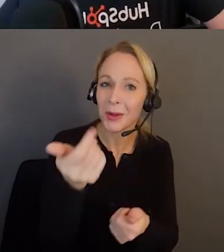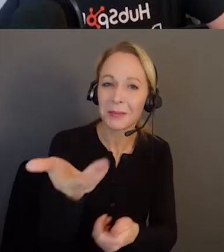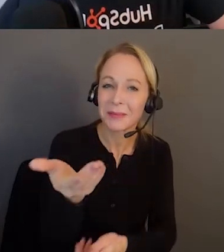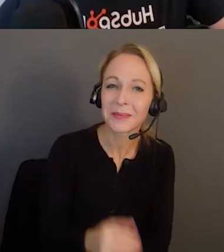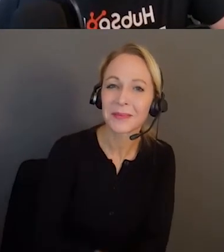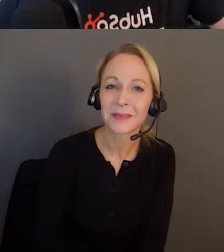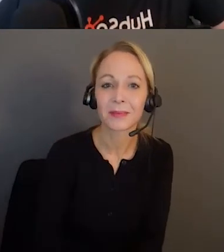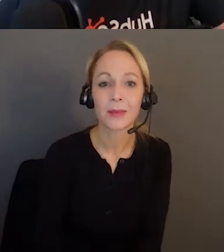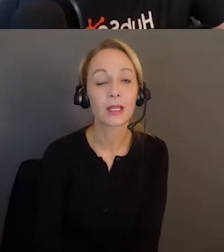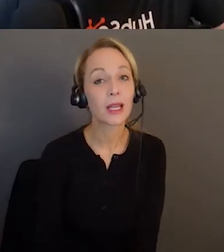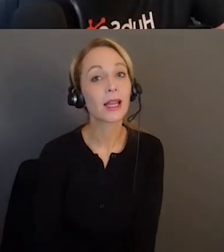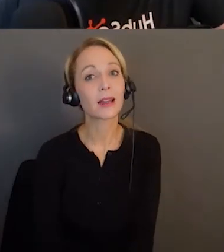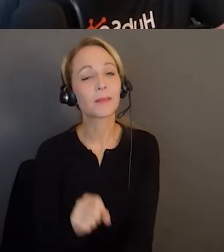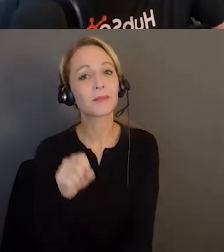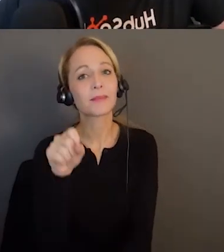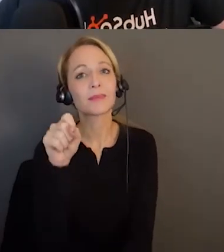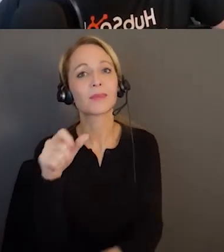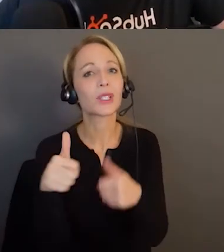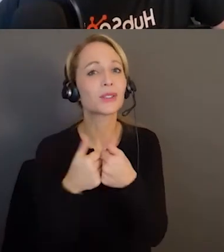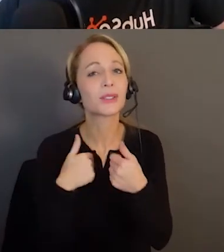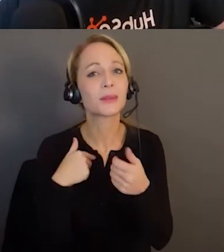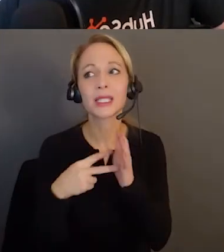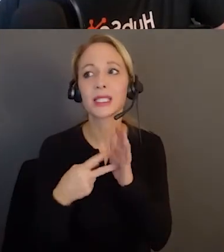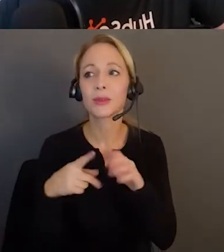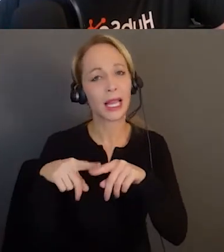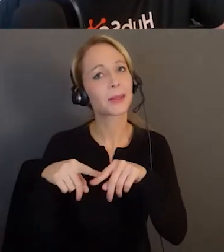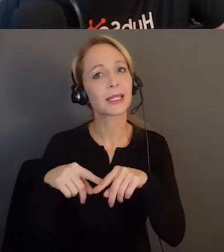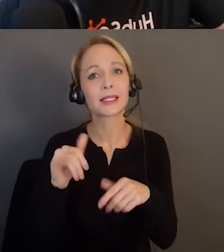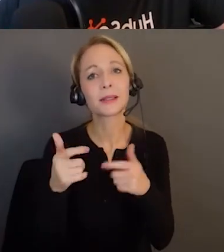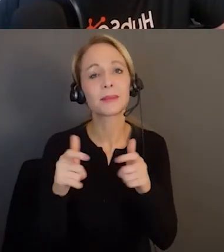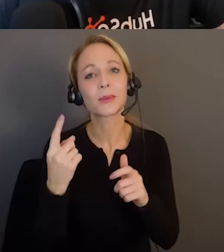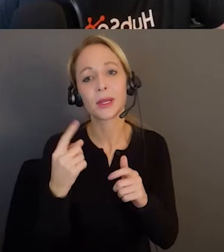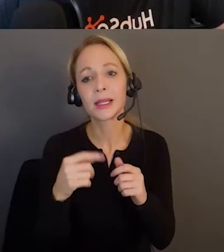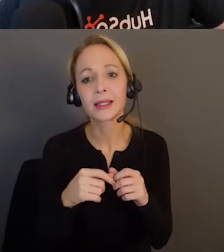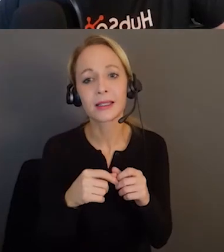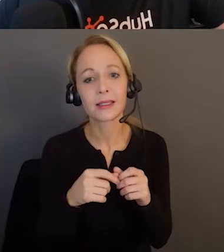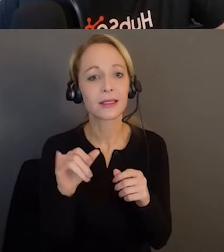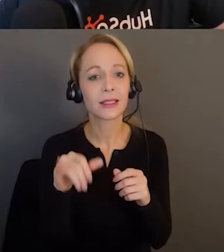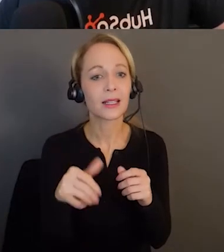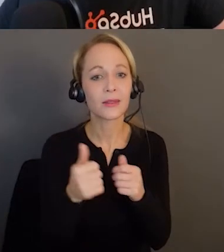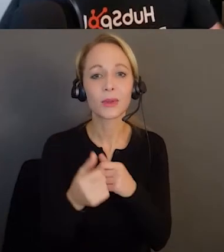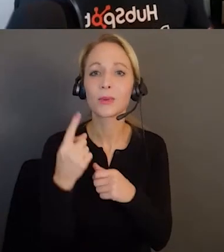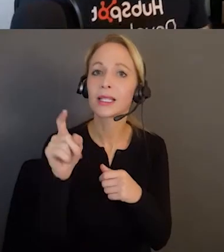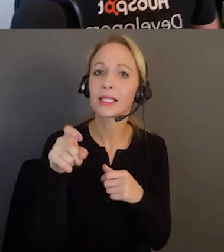YEAH, CHALLENGES, RELIABILITY IS THE BIGGEST ONE THAT EVERYONE NEEDS TO WORRY ABOUT.